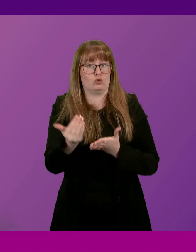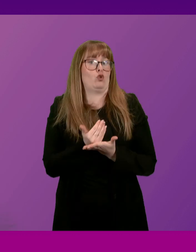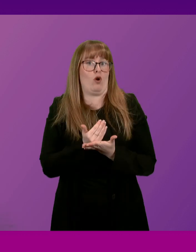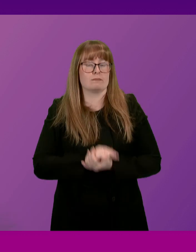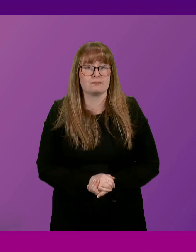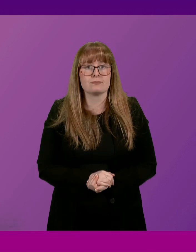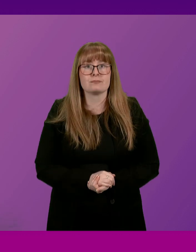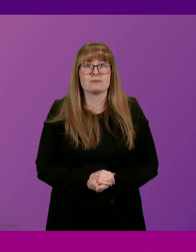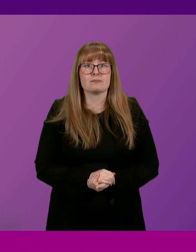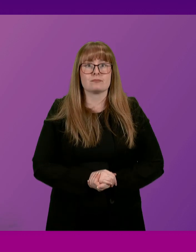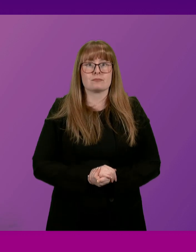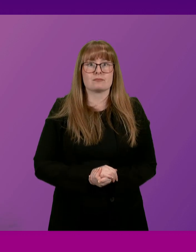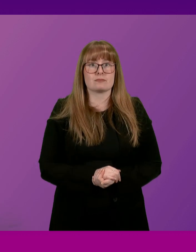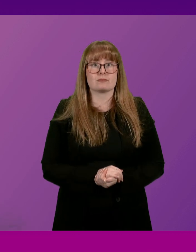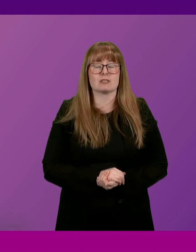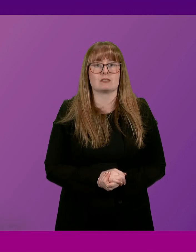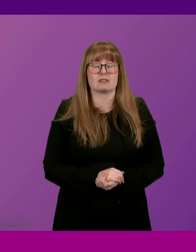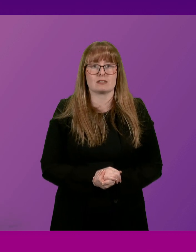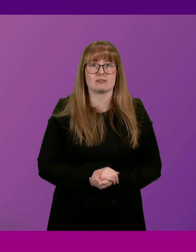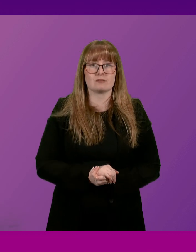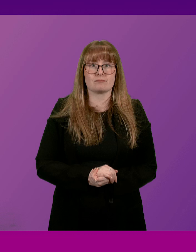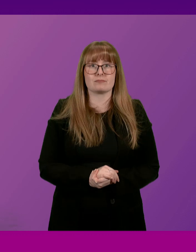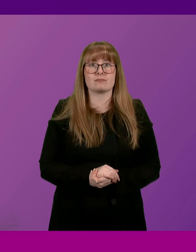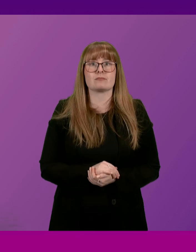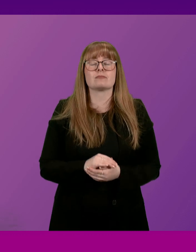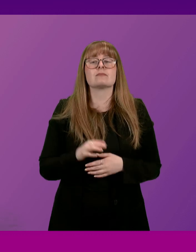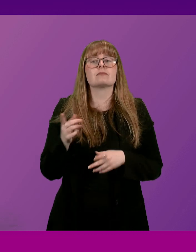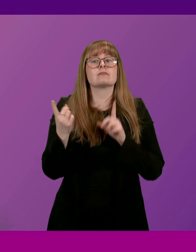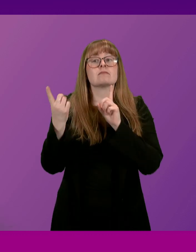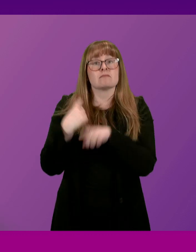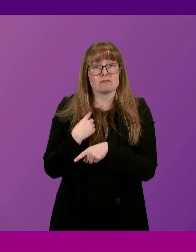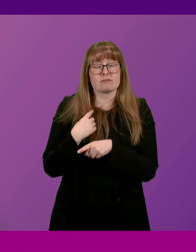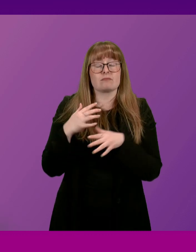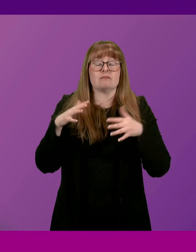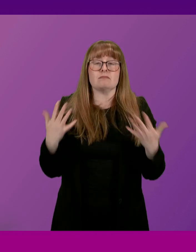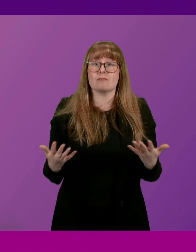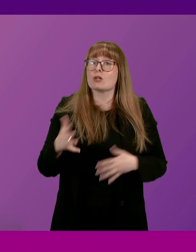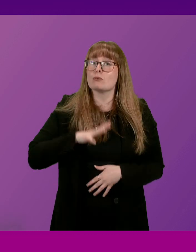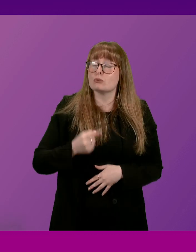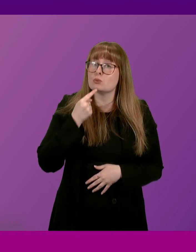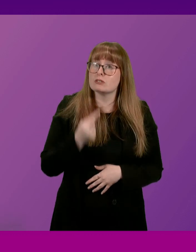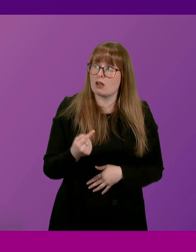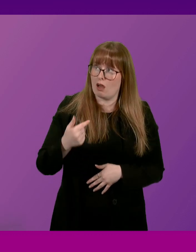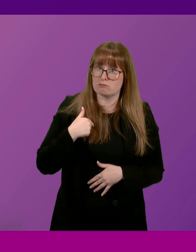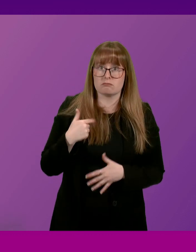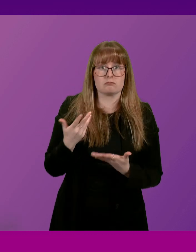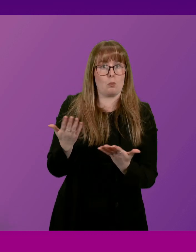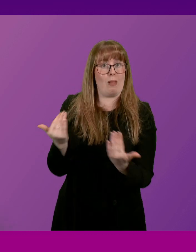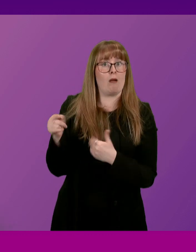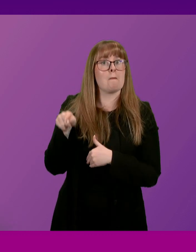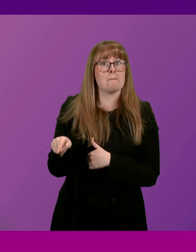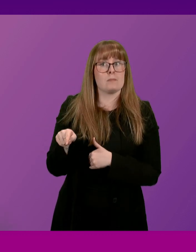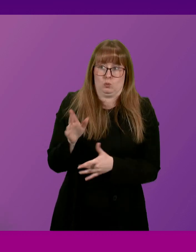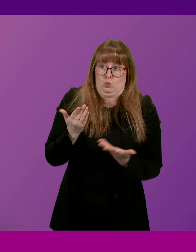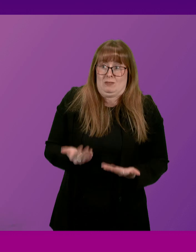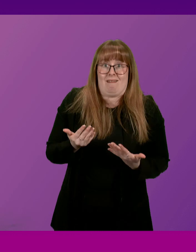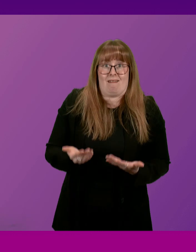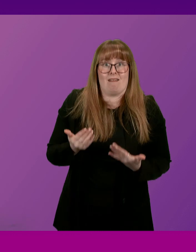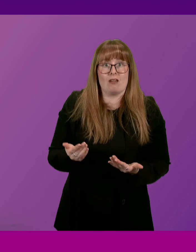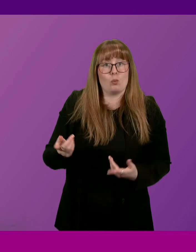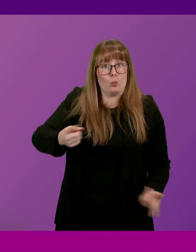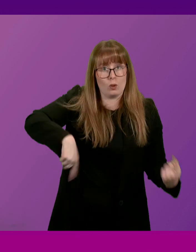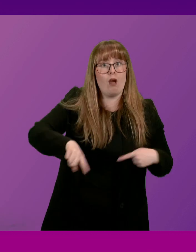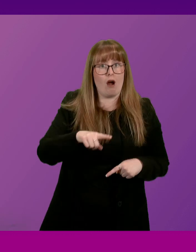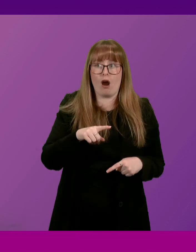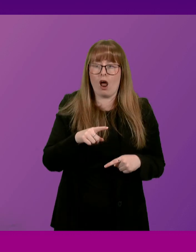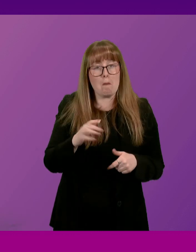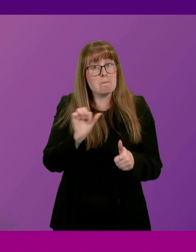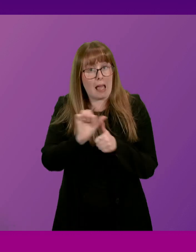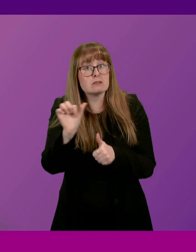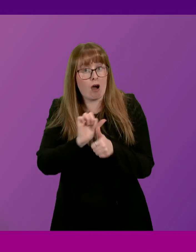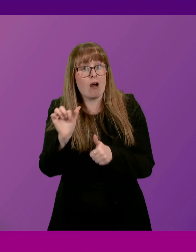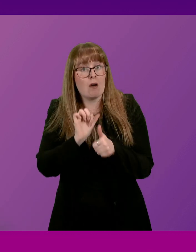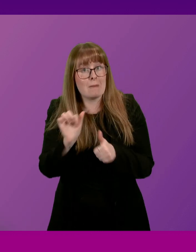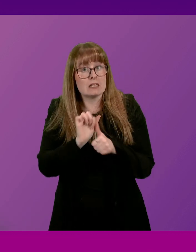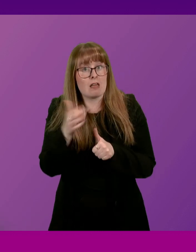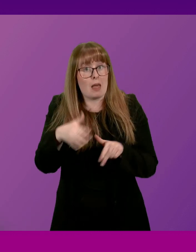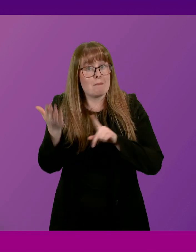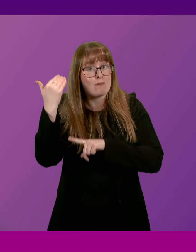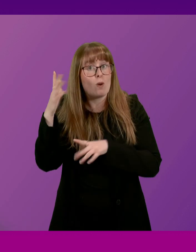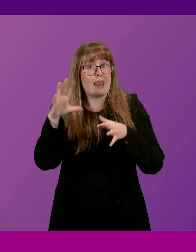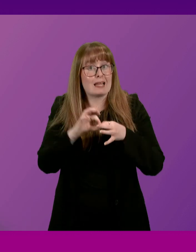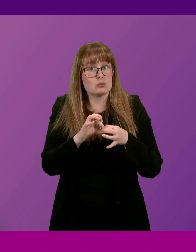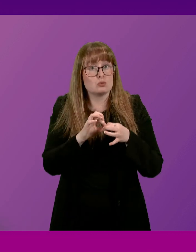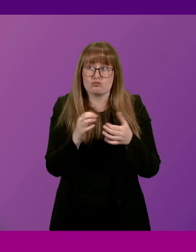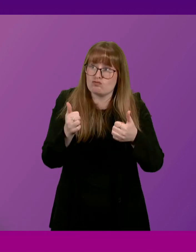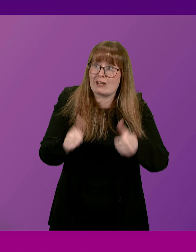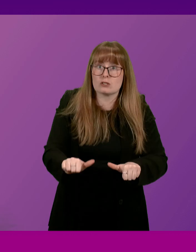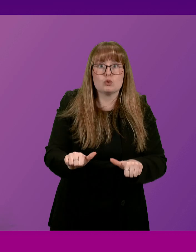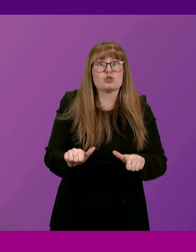First, I welcome the fact that we are in a better position today regarding resolution of the war